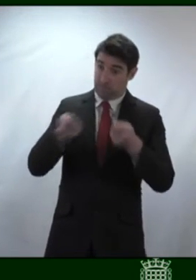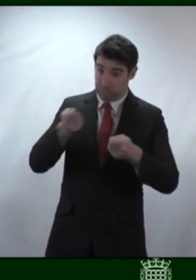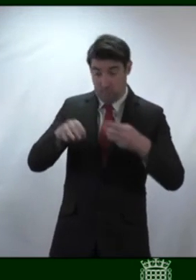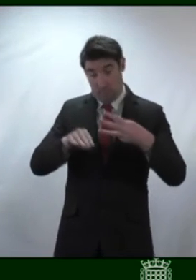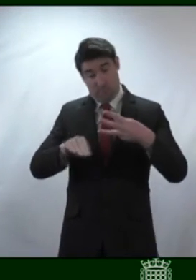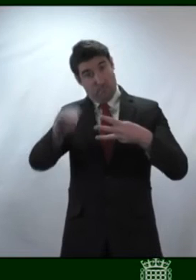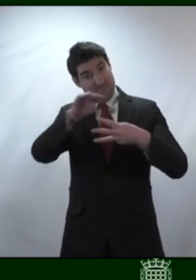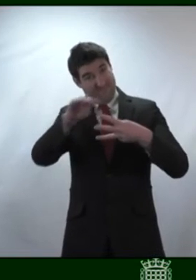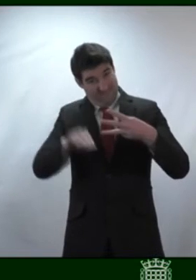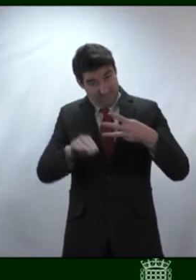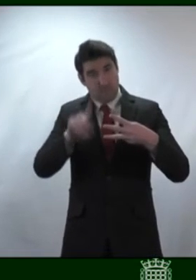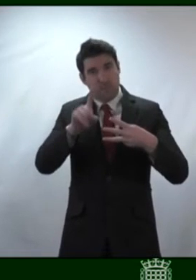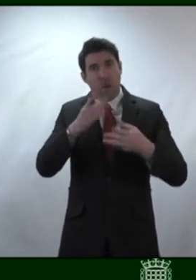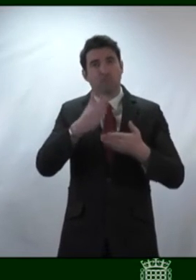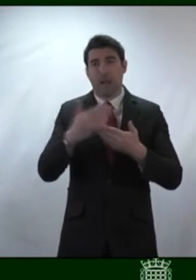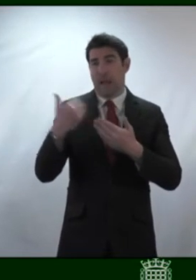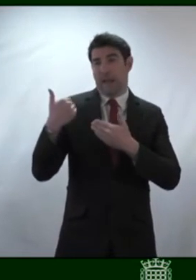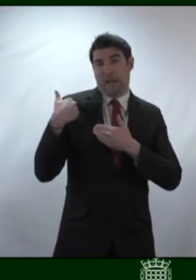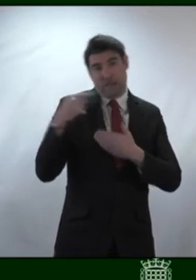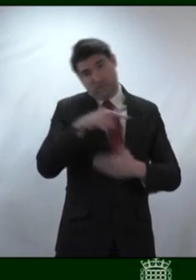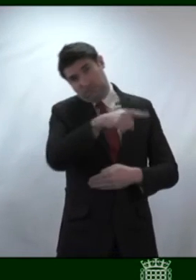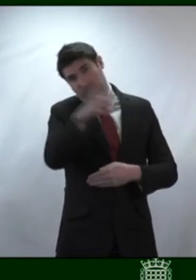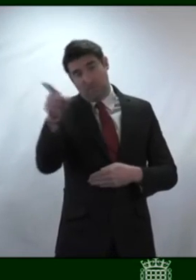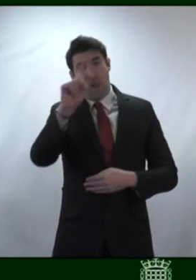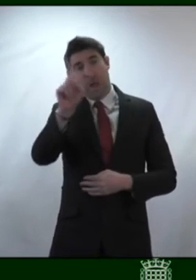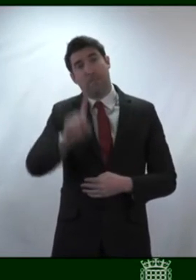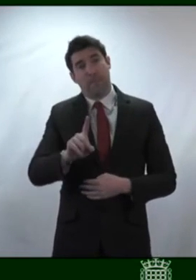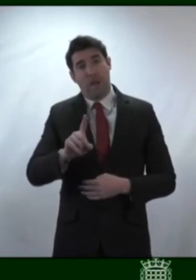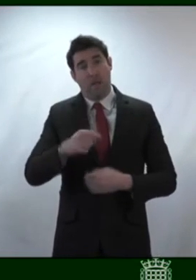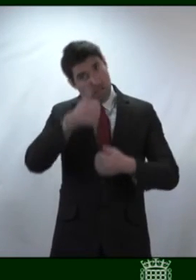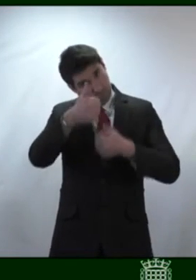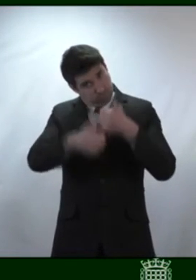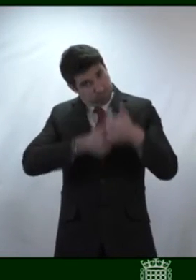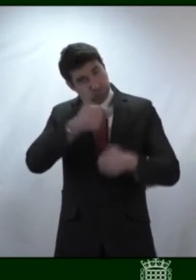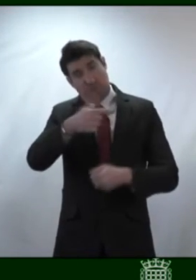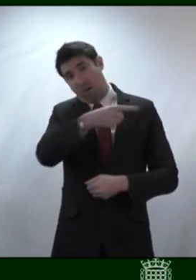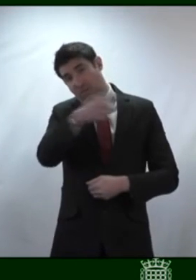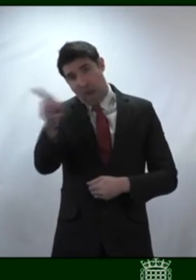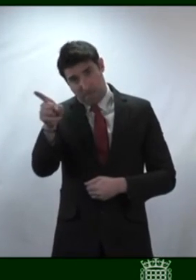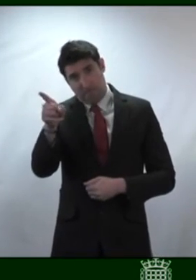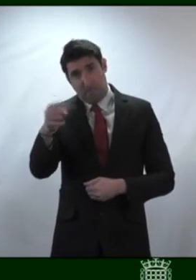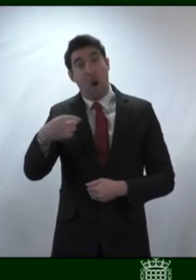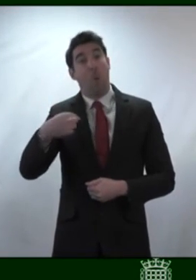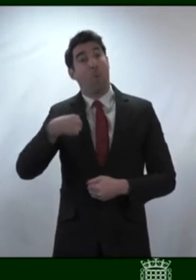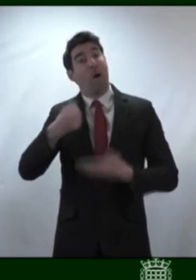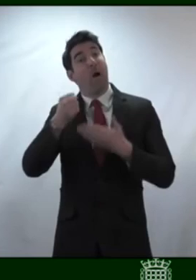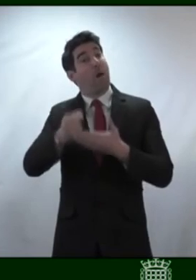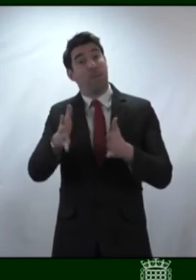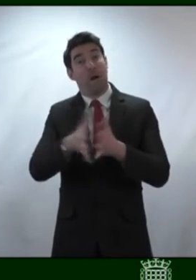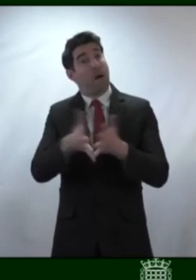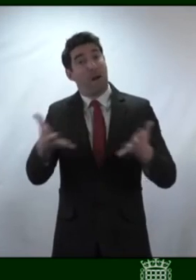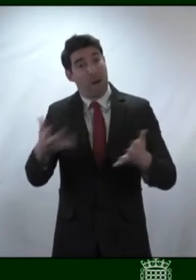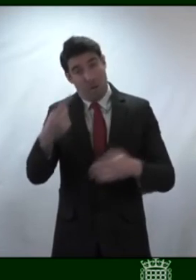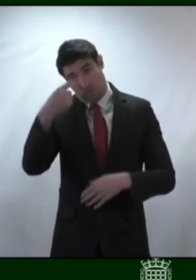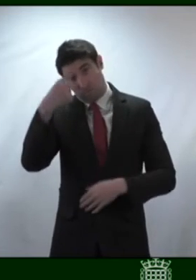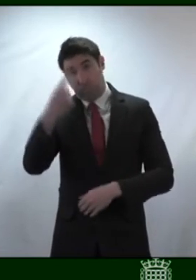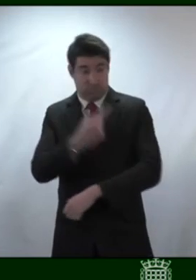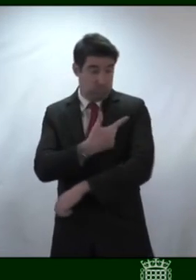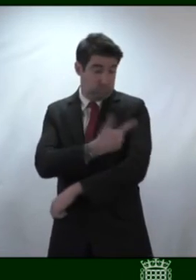continue to roll out the vaccine and community testing. I think that his time would be better